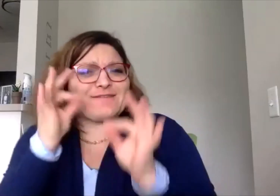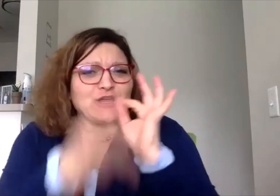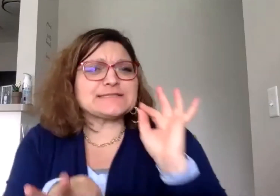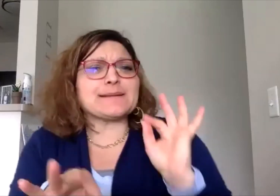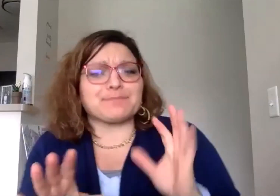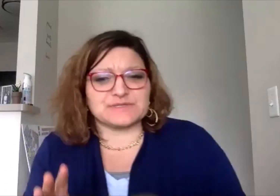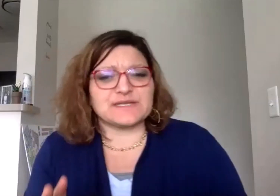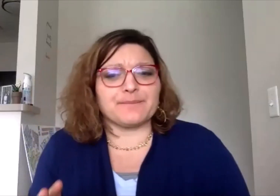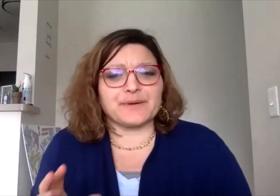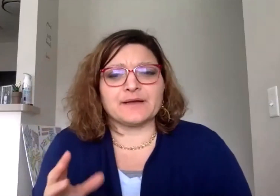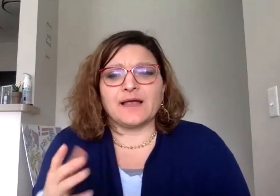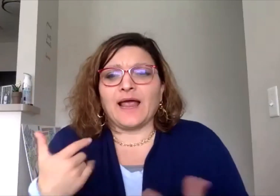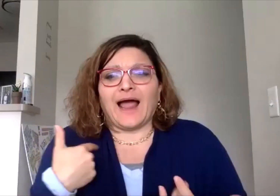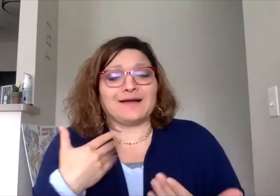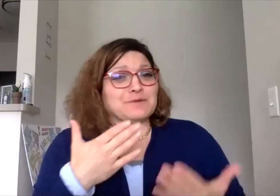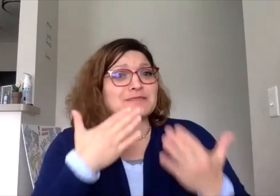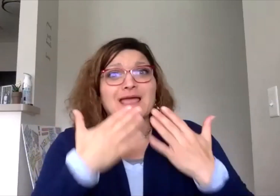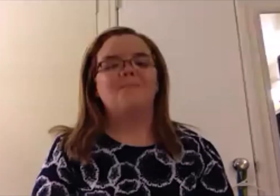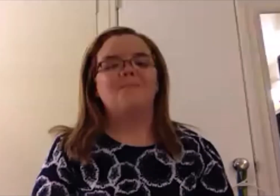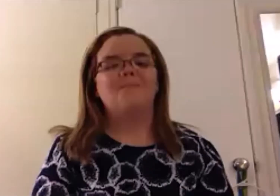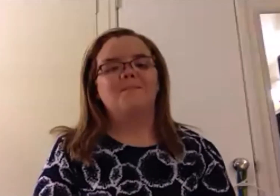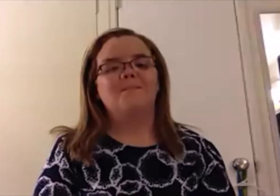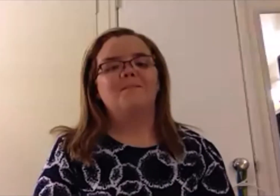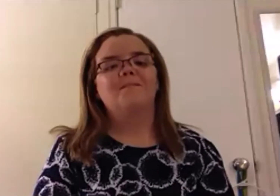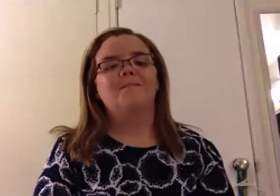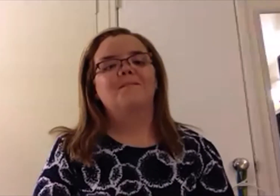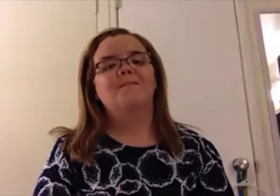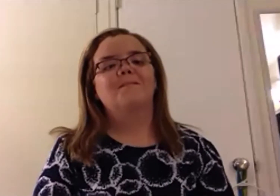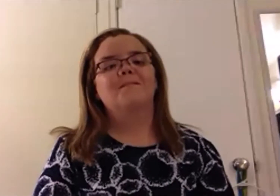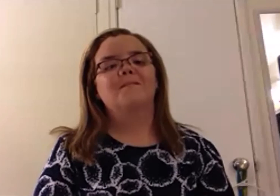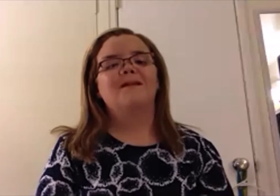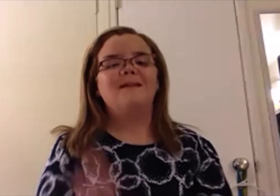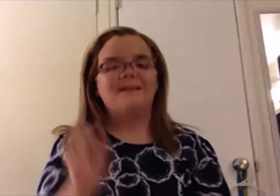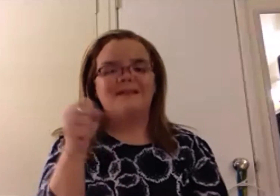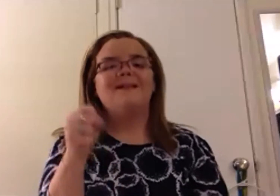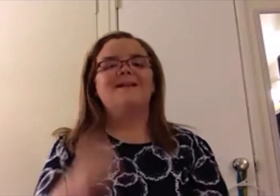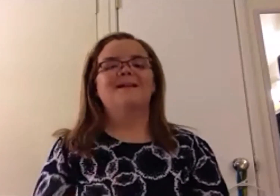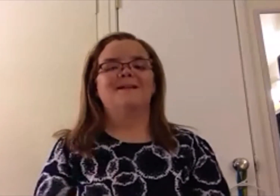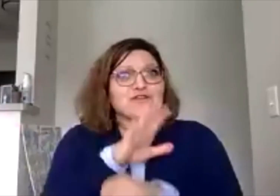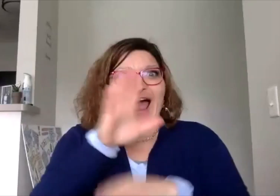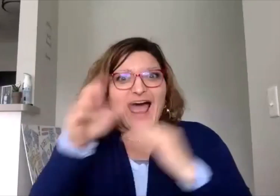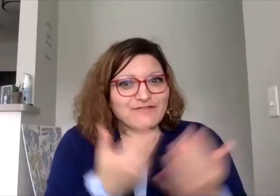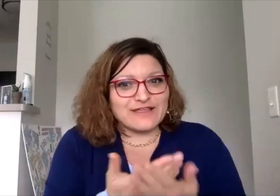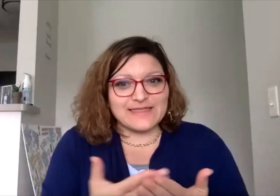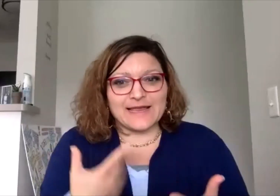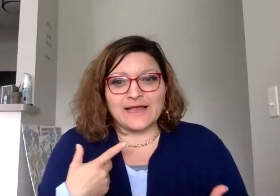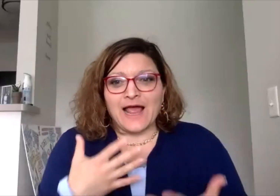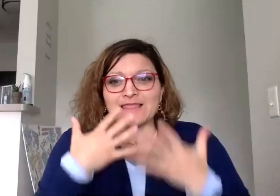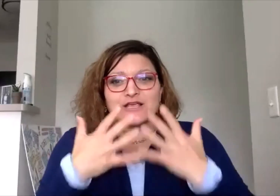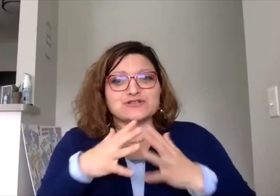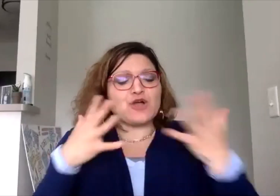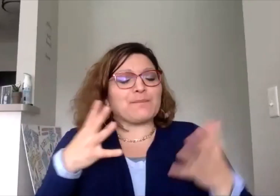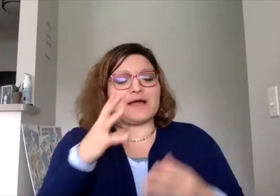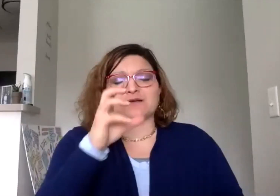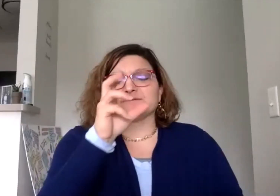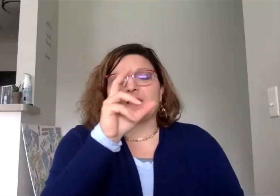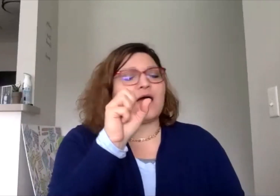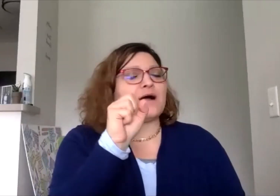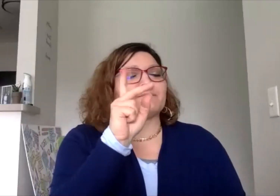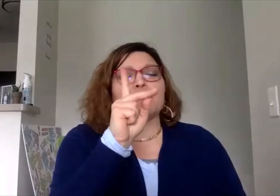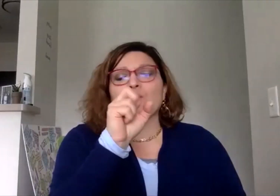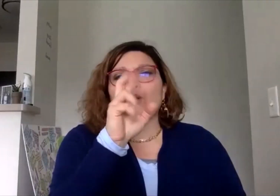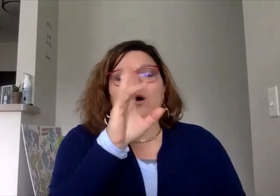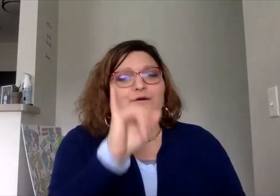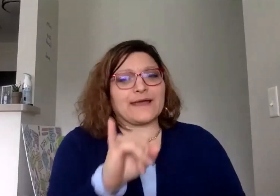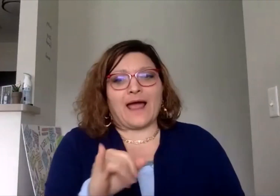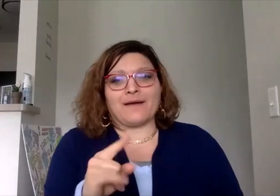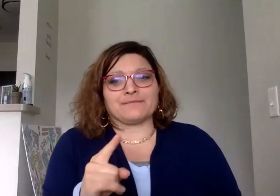simple tip thank you so much um you covered everything thank you so much um Kori. I'm